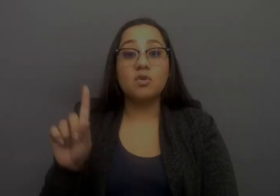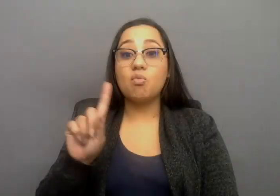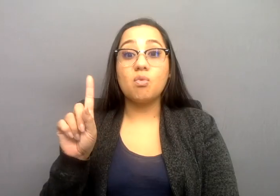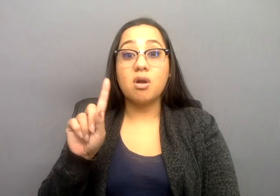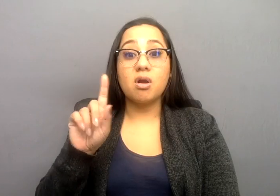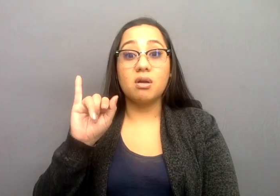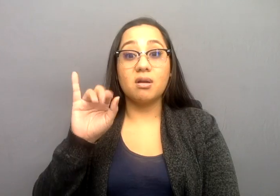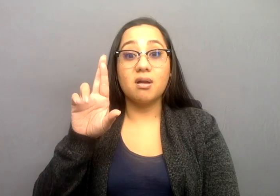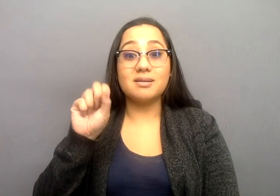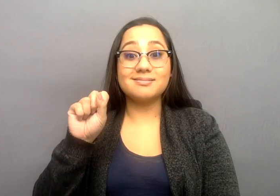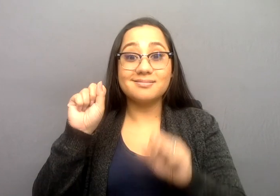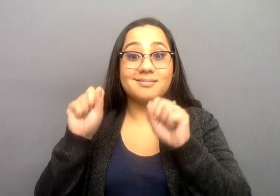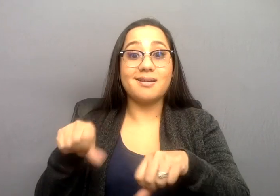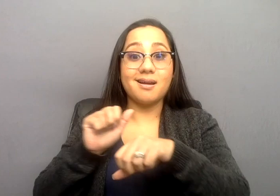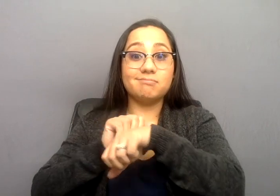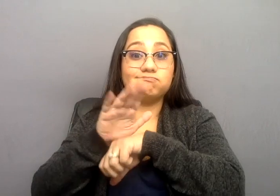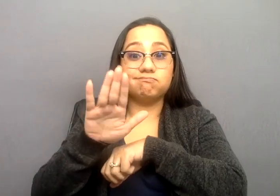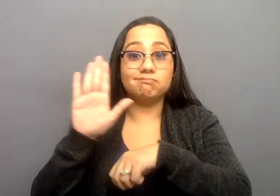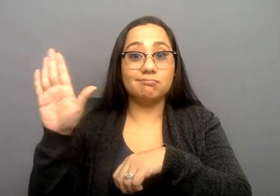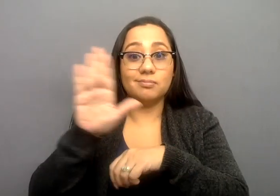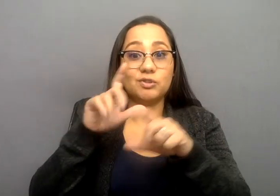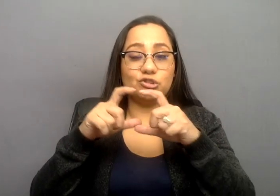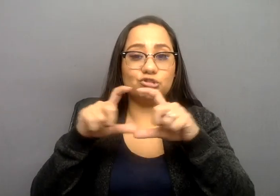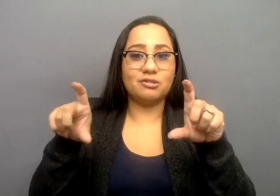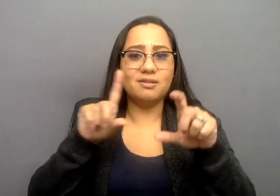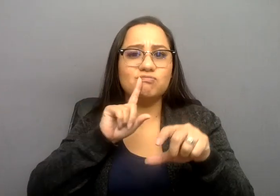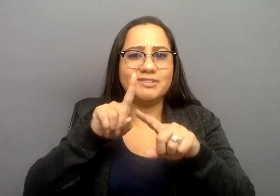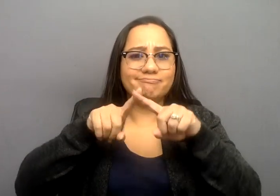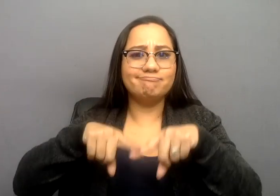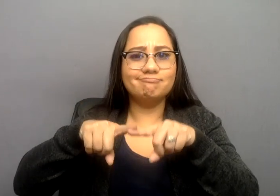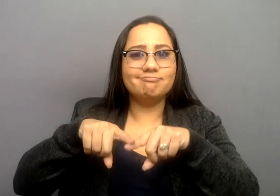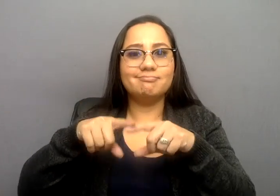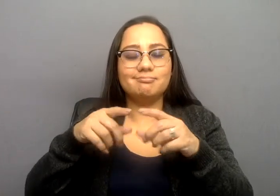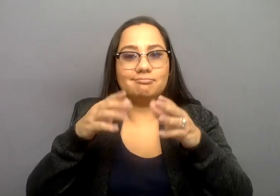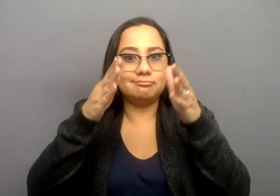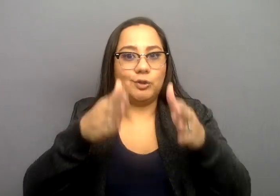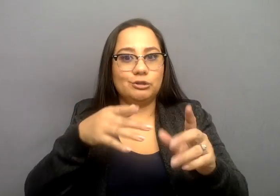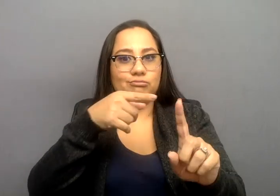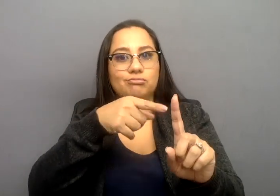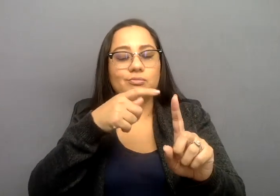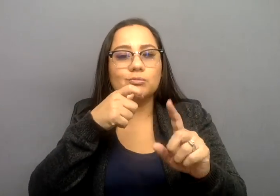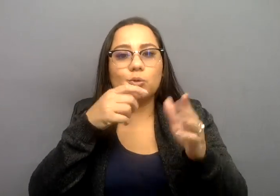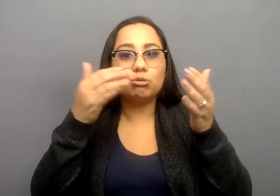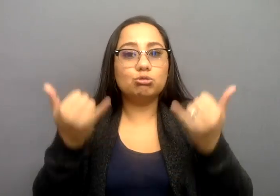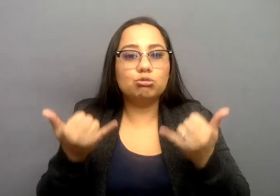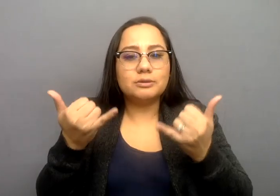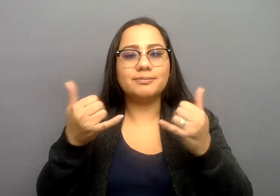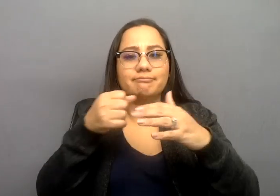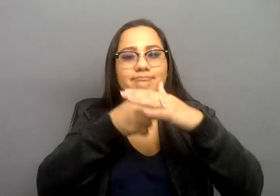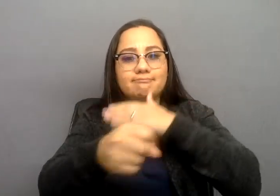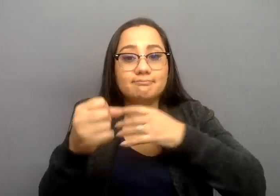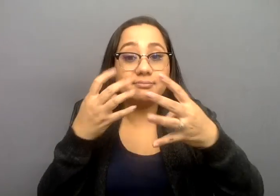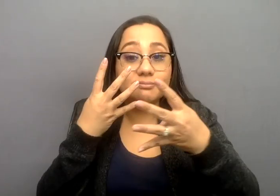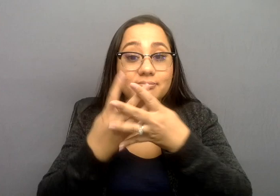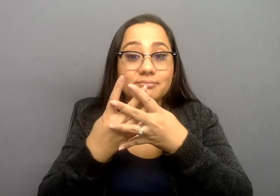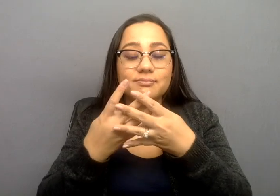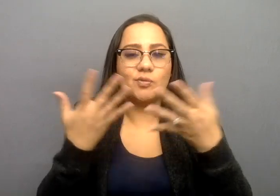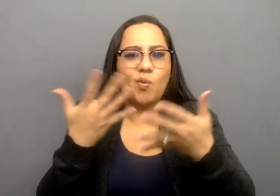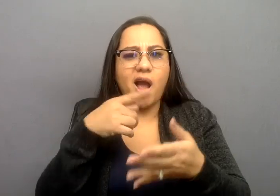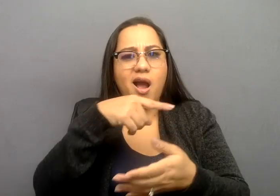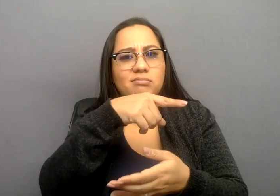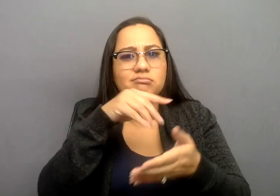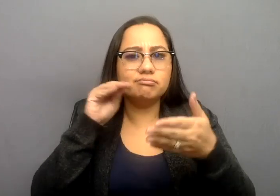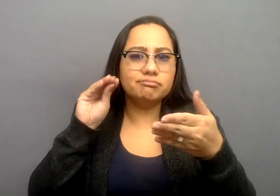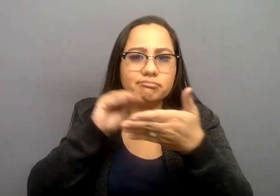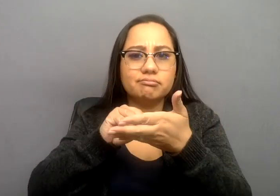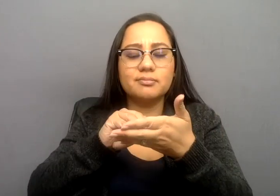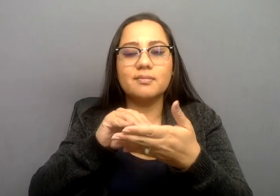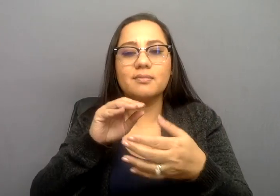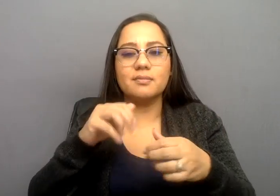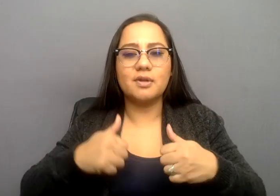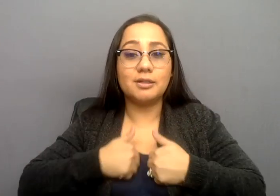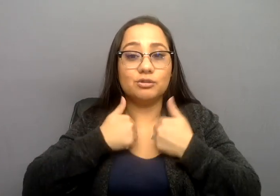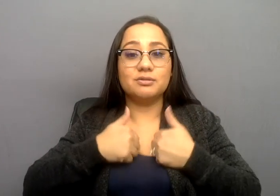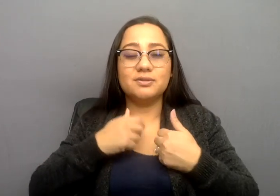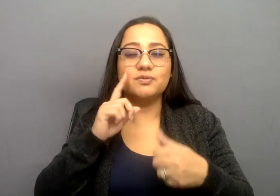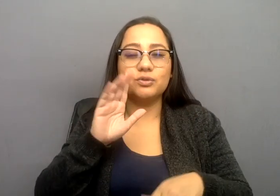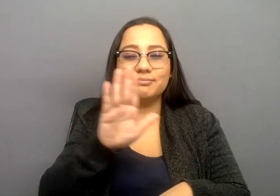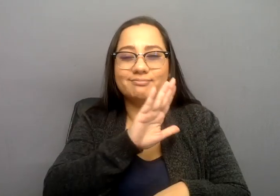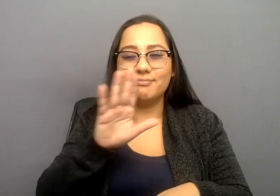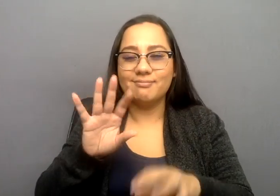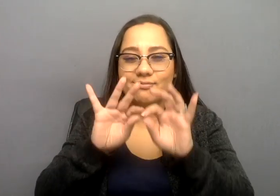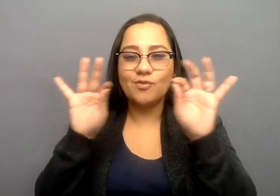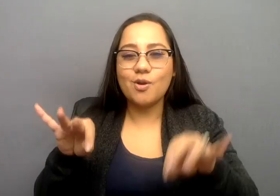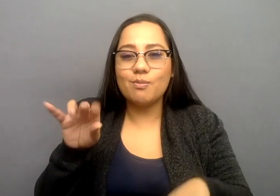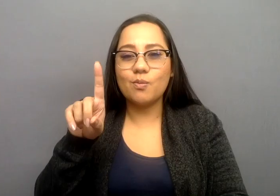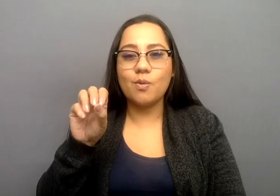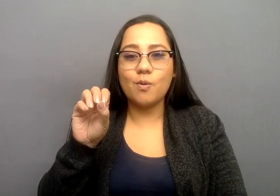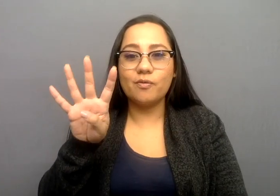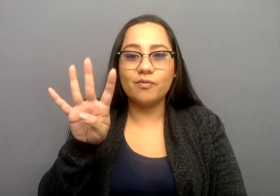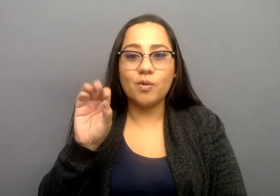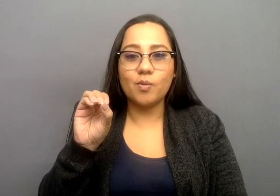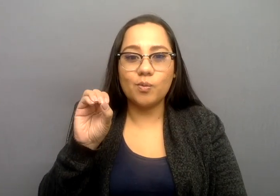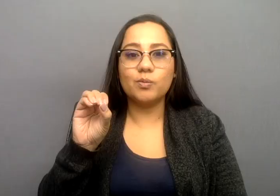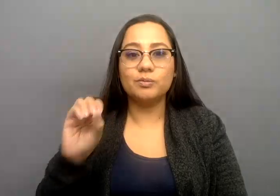Where the IRS sends the check, will depend on what the currently incarcerated person writes as their address on the 1040.